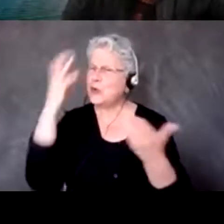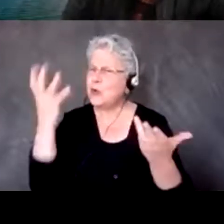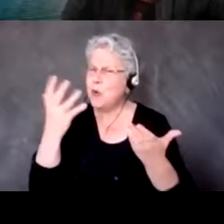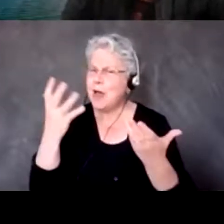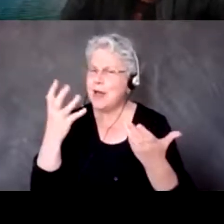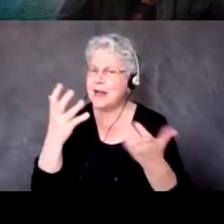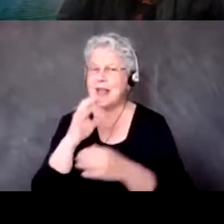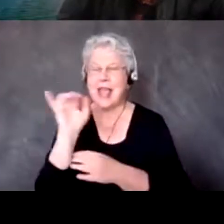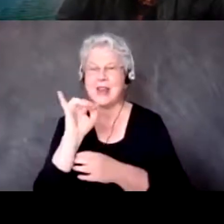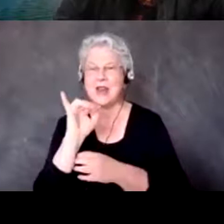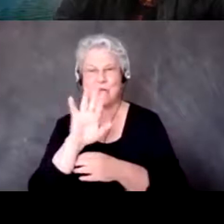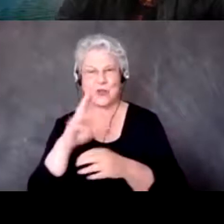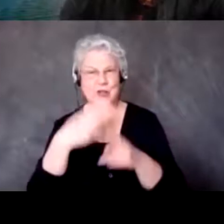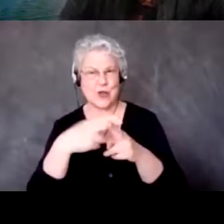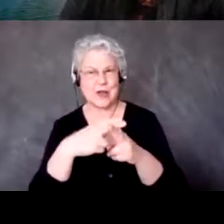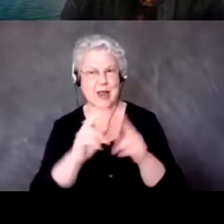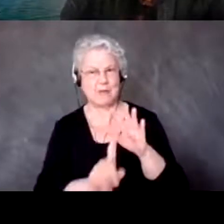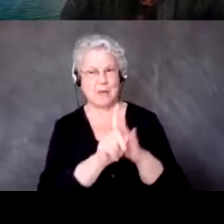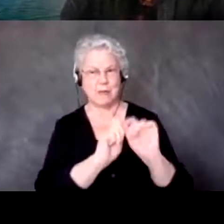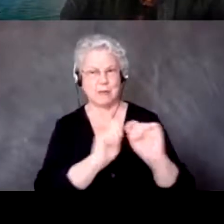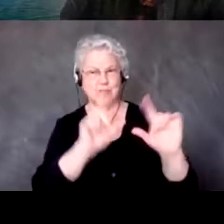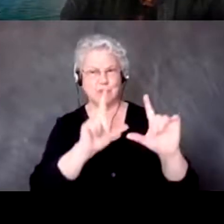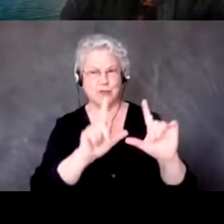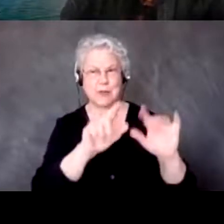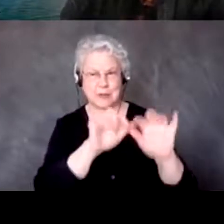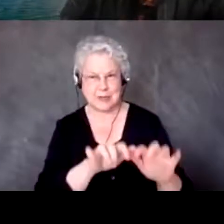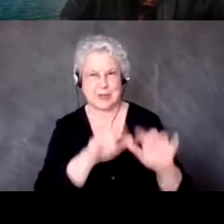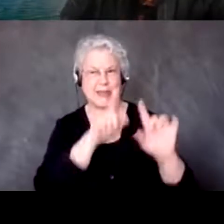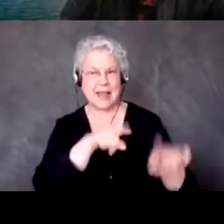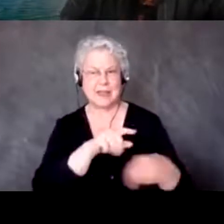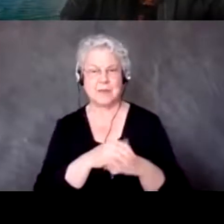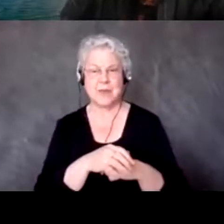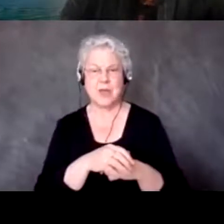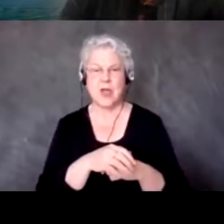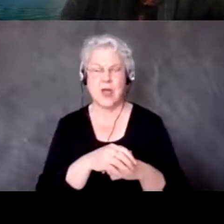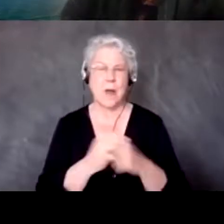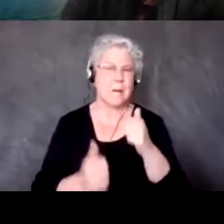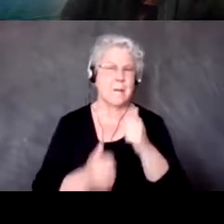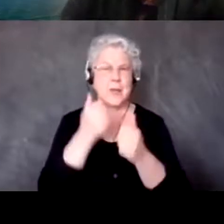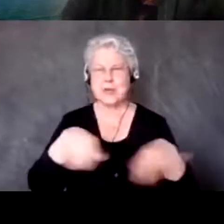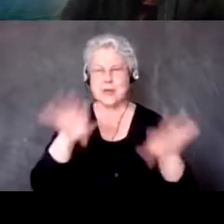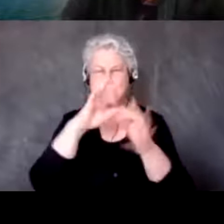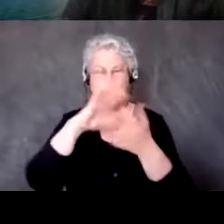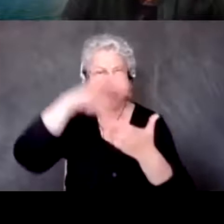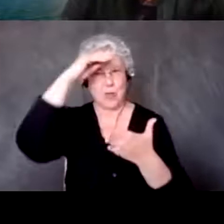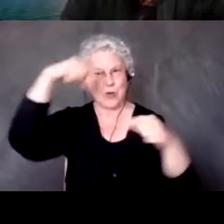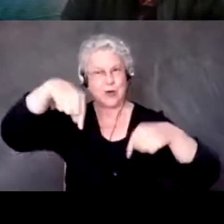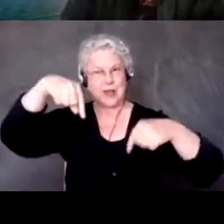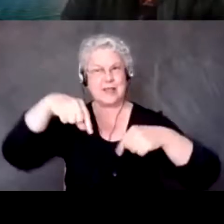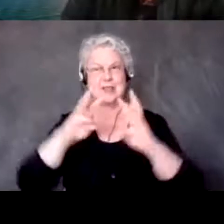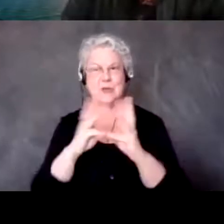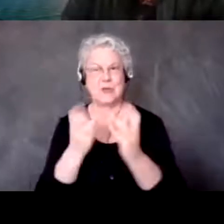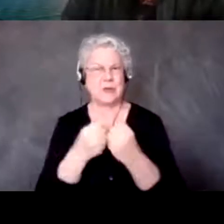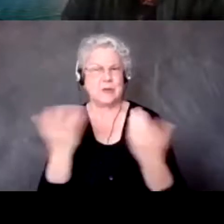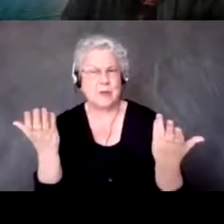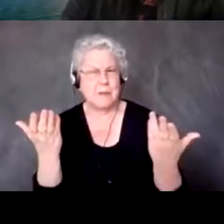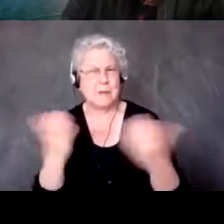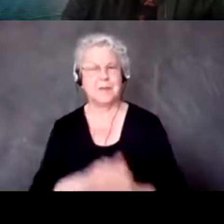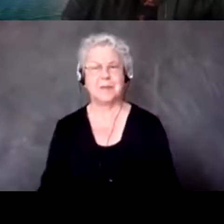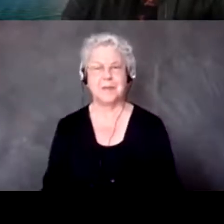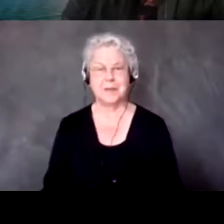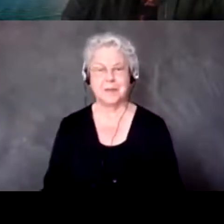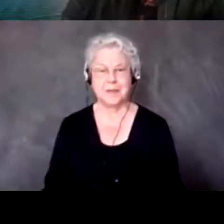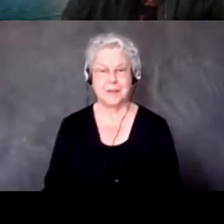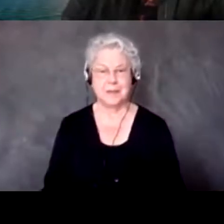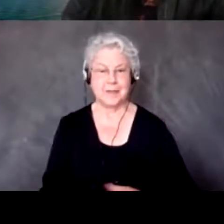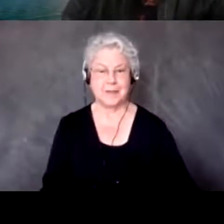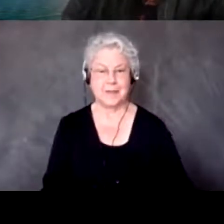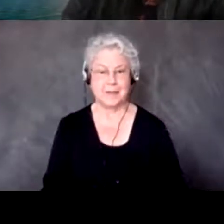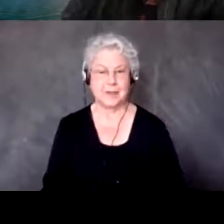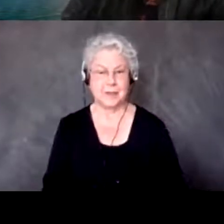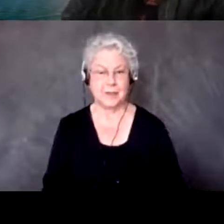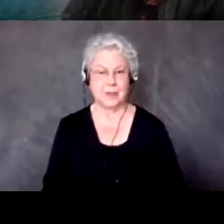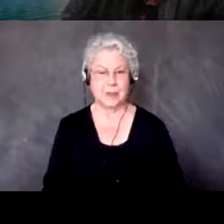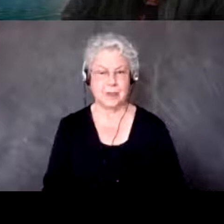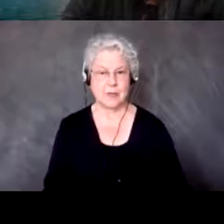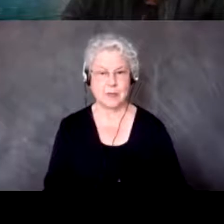when you answer that question. What are you most hoping to learn about in this session?